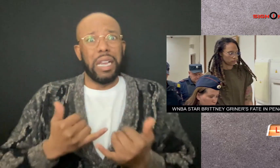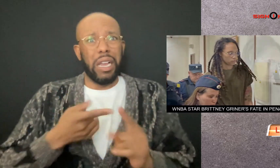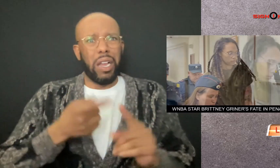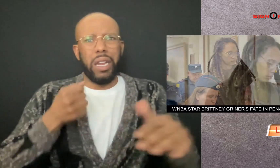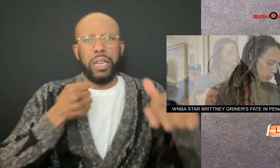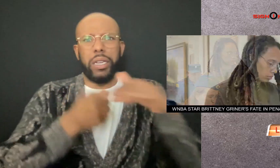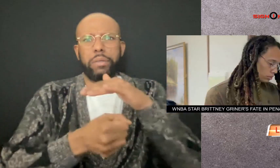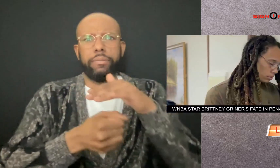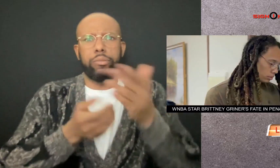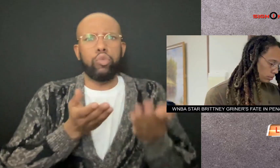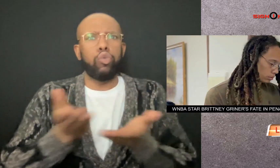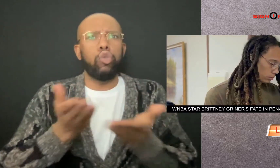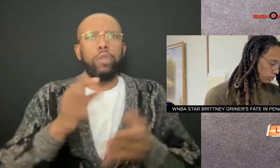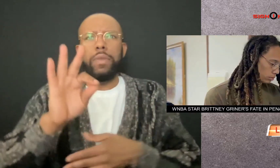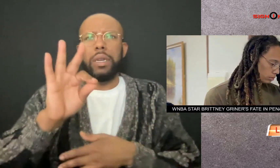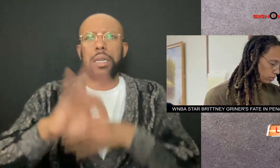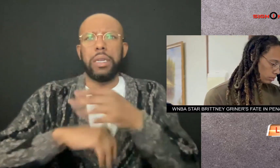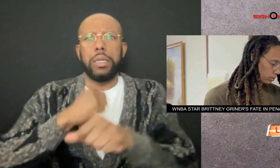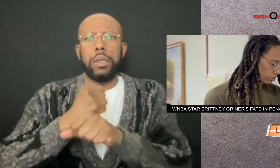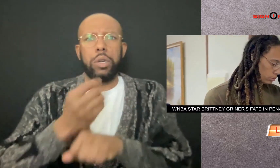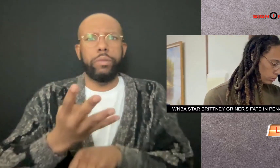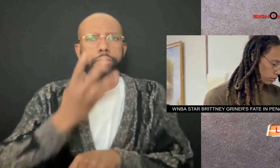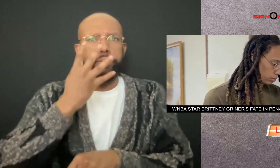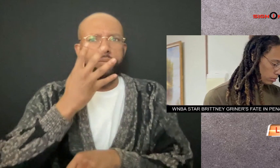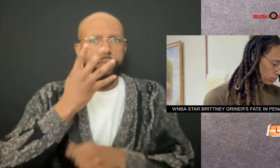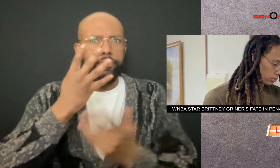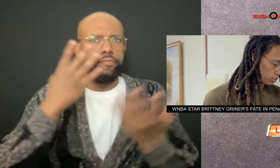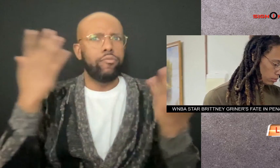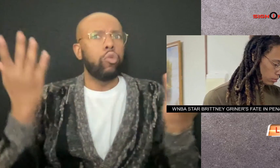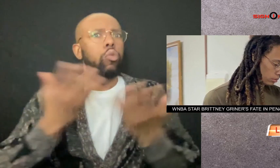she is serving a nine-year prison sentence after